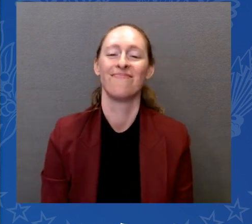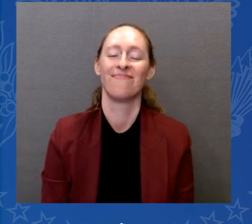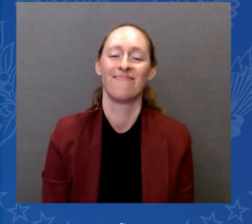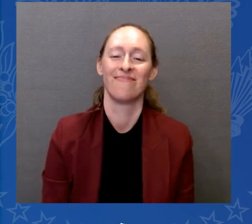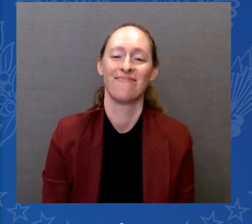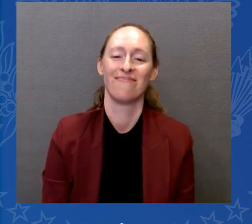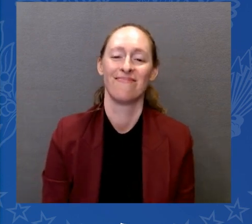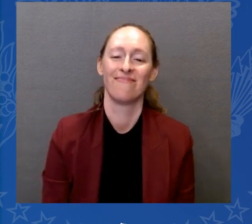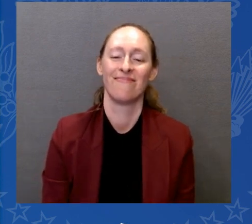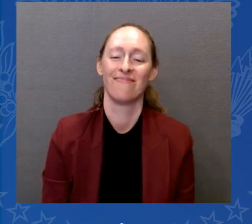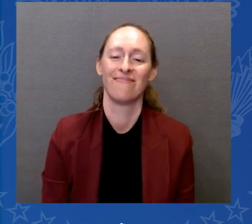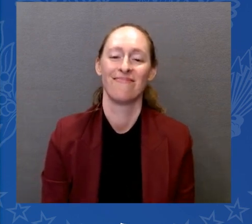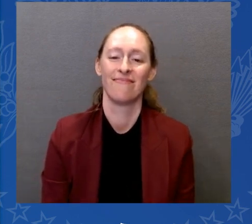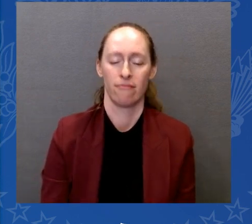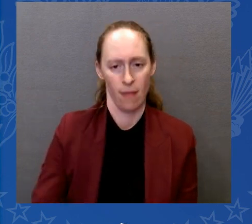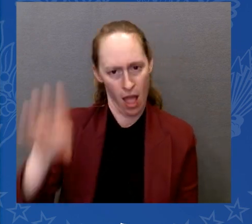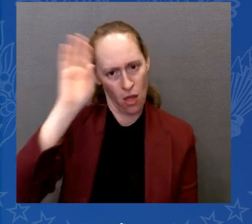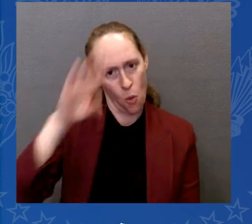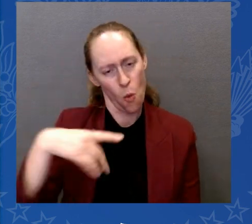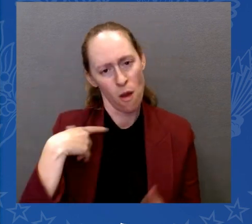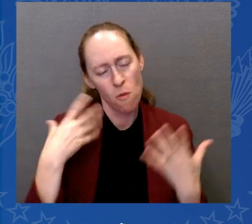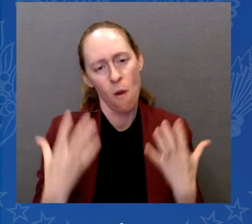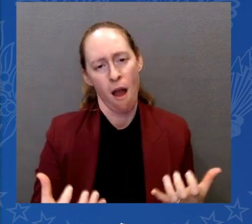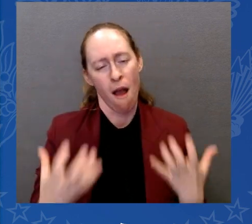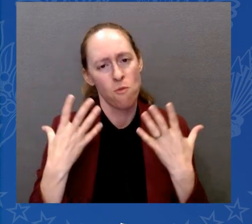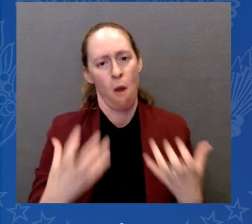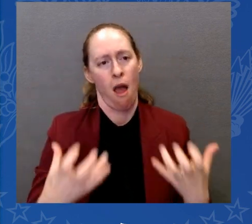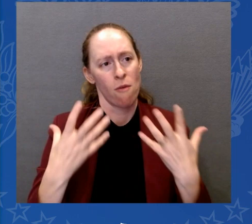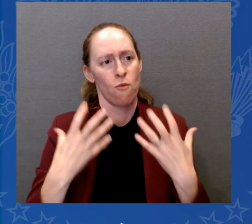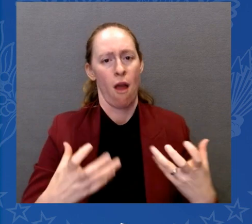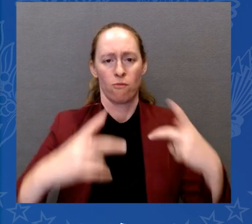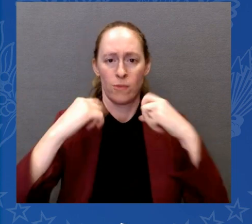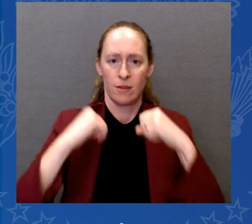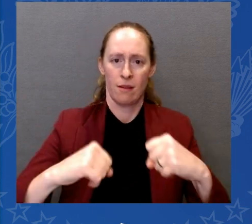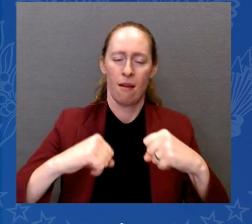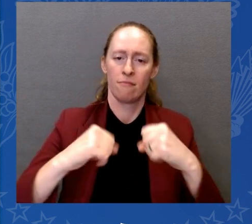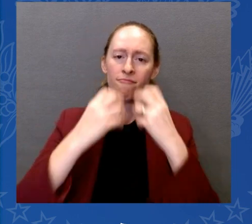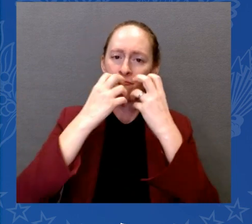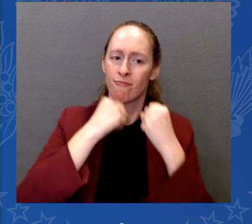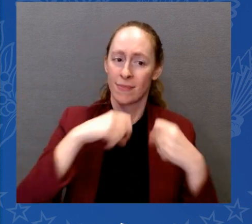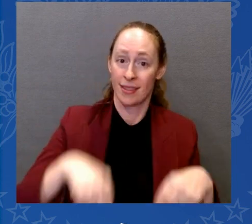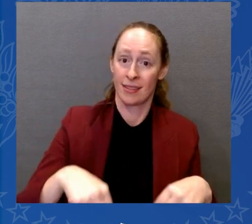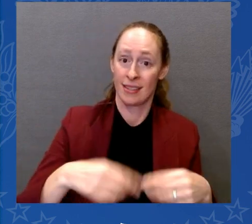And Michael came over here -- I want -- I want Michael to come back up here a second.